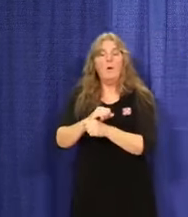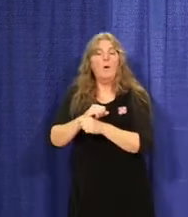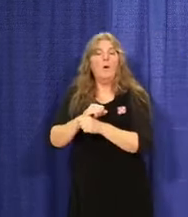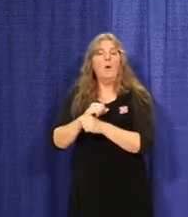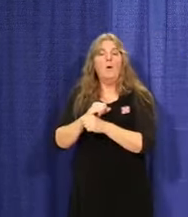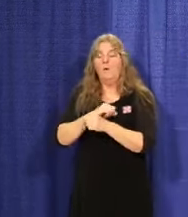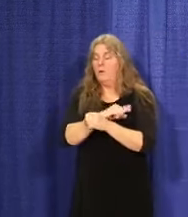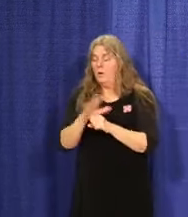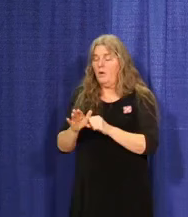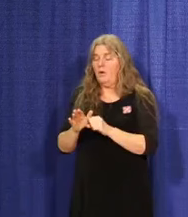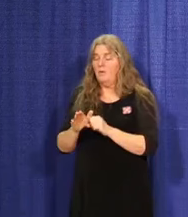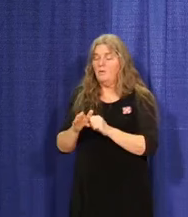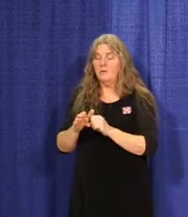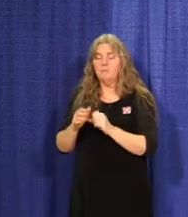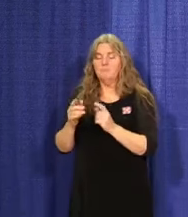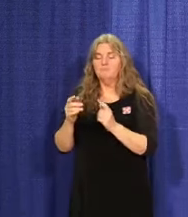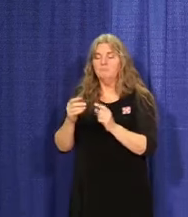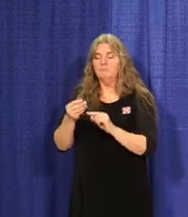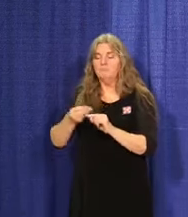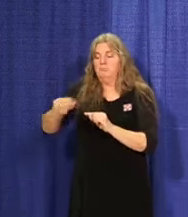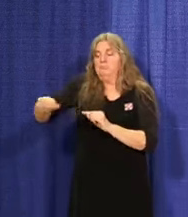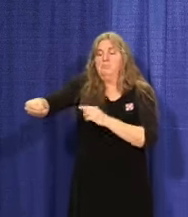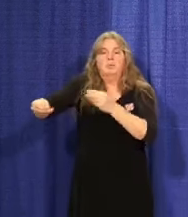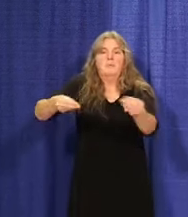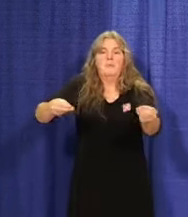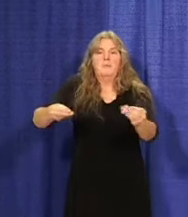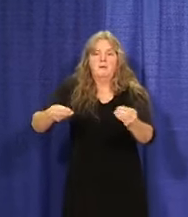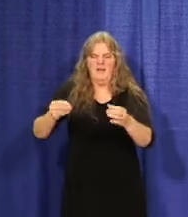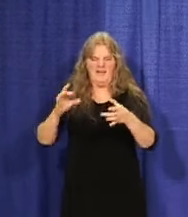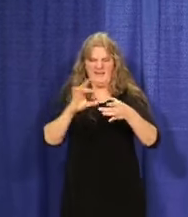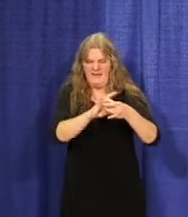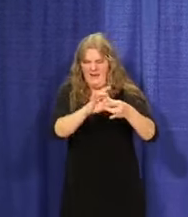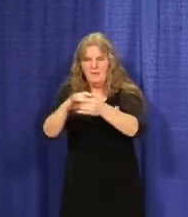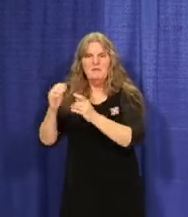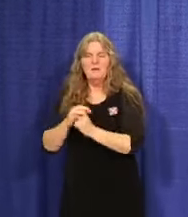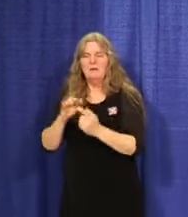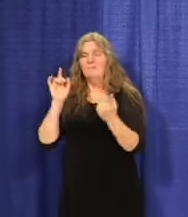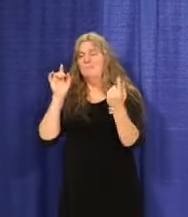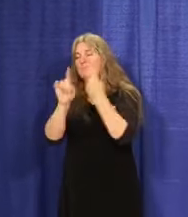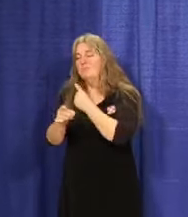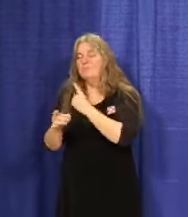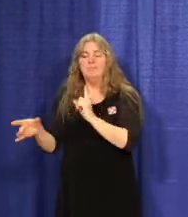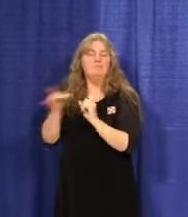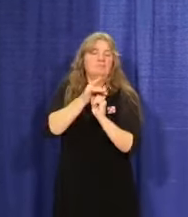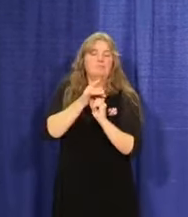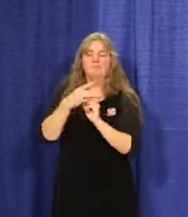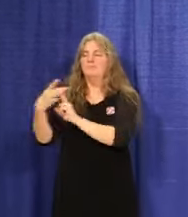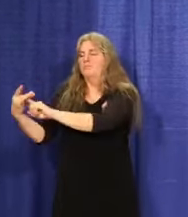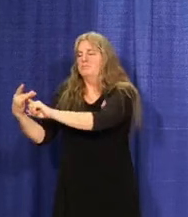between people. It would mean that we would be finding more and more cases that we cannot trace to travel